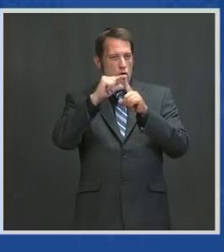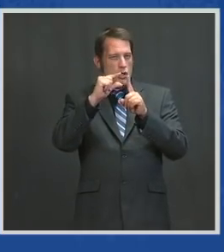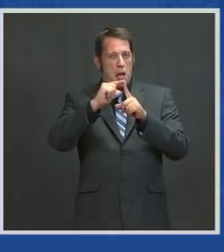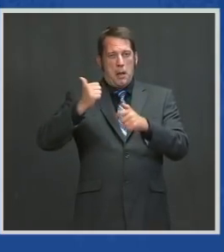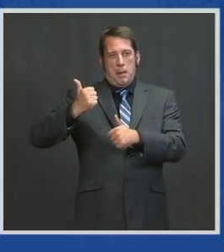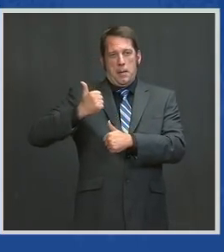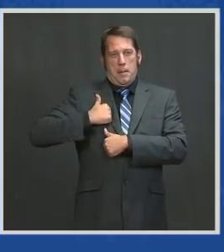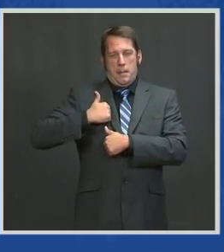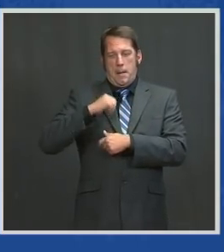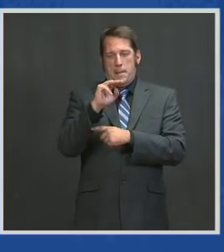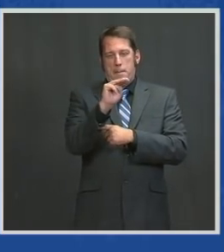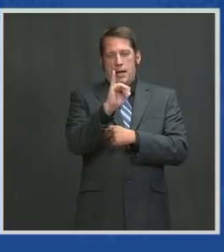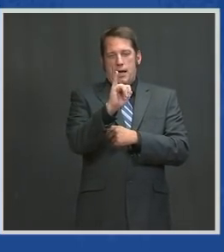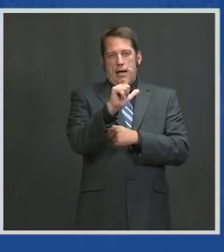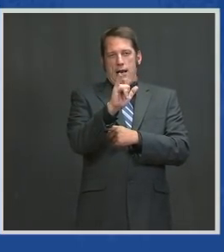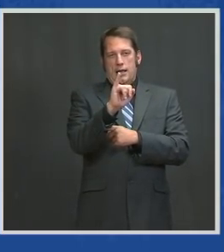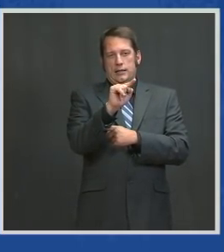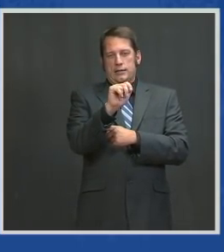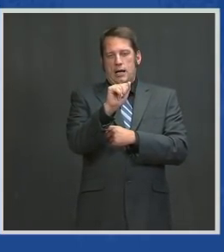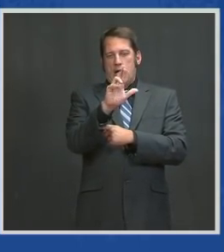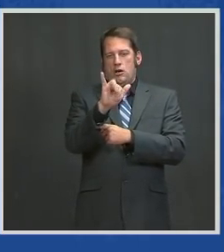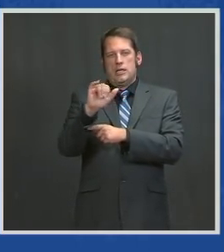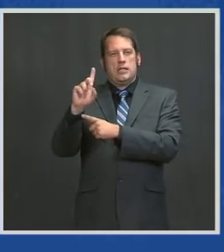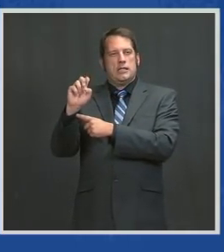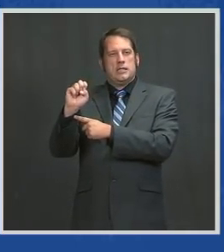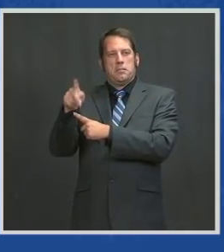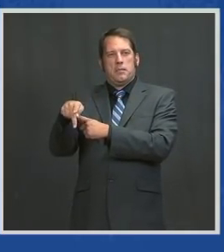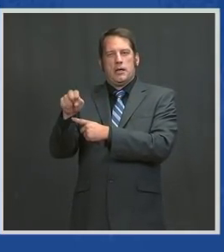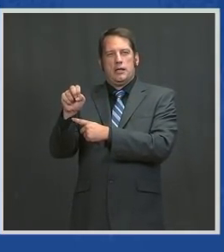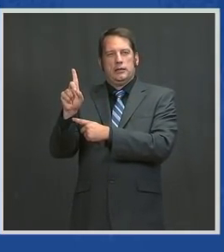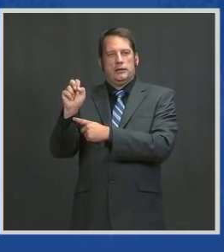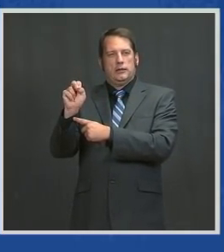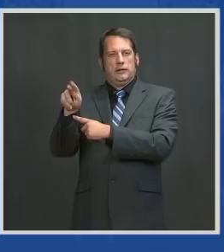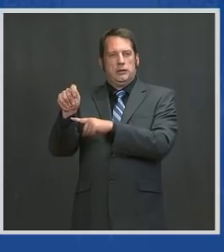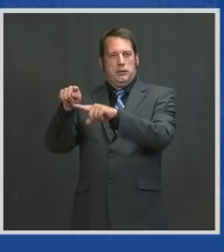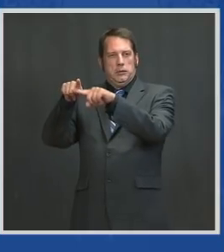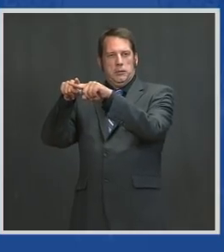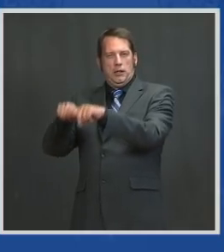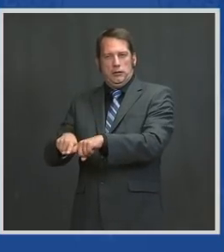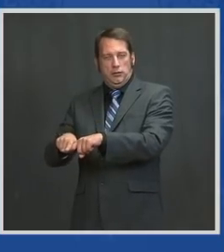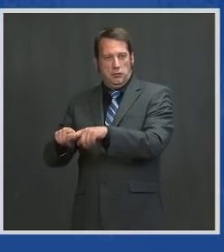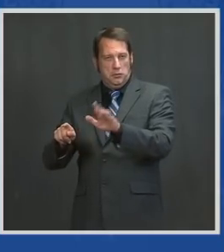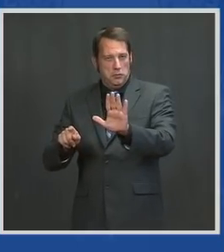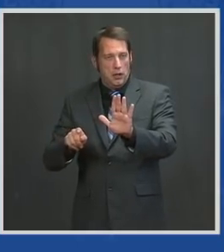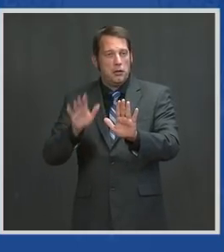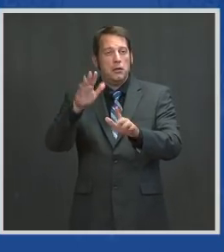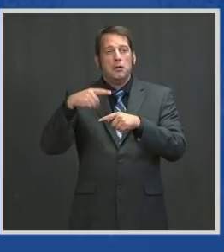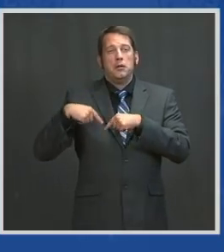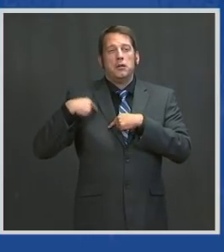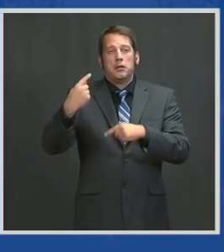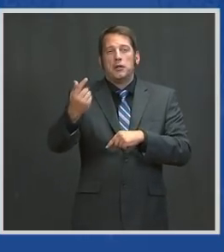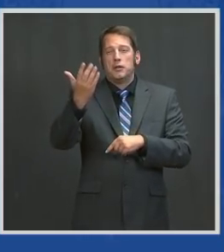but I will tell you, over the past 15 months, it became abundantly clear